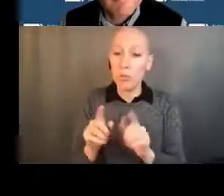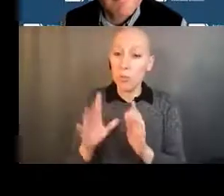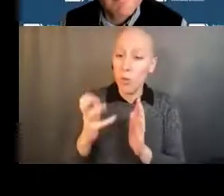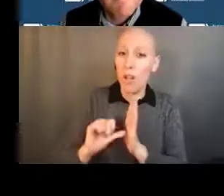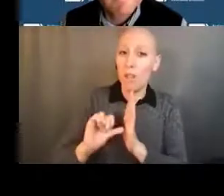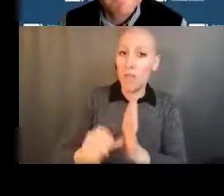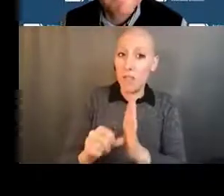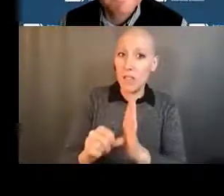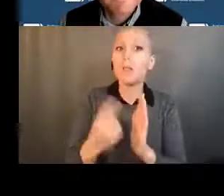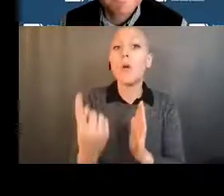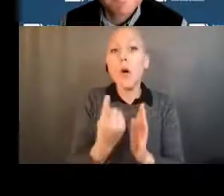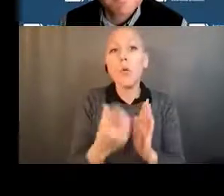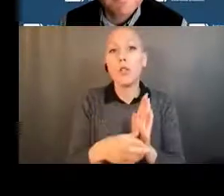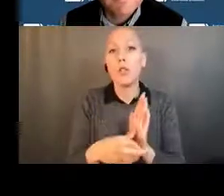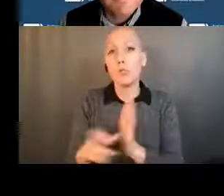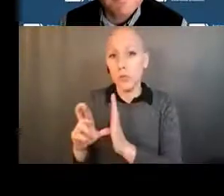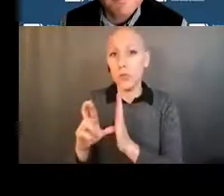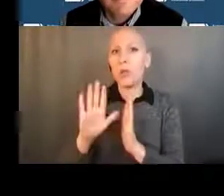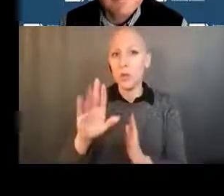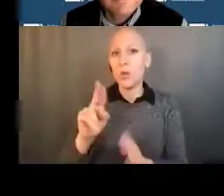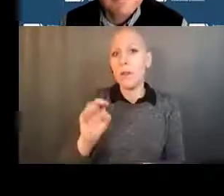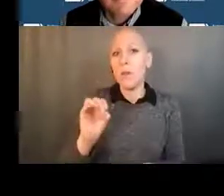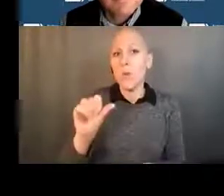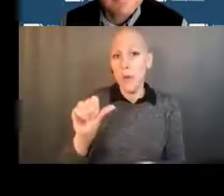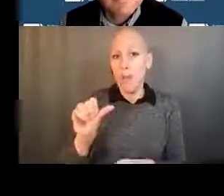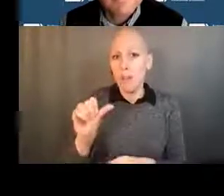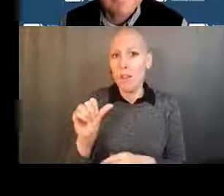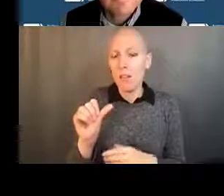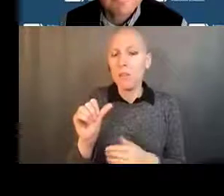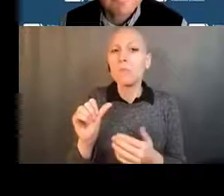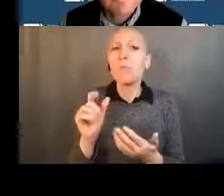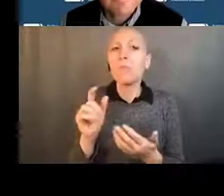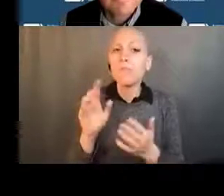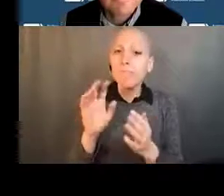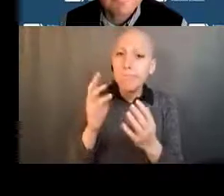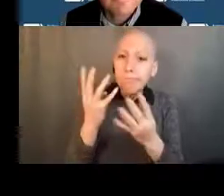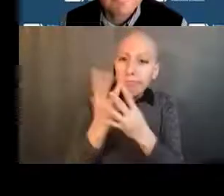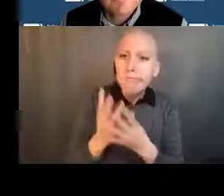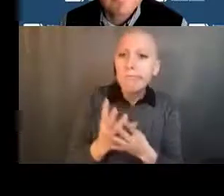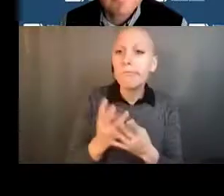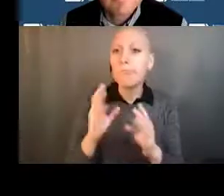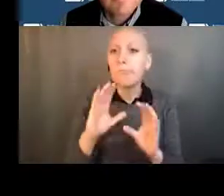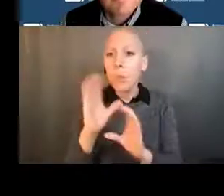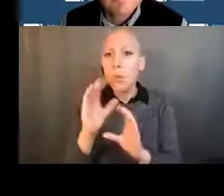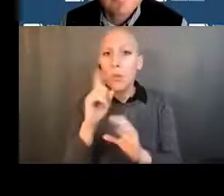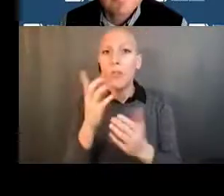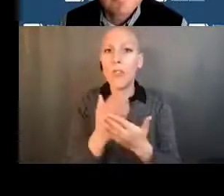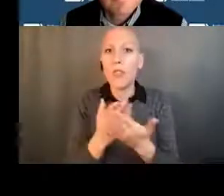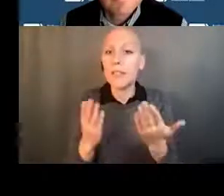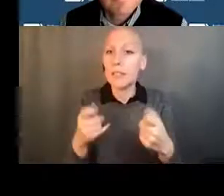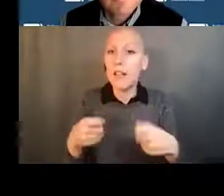or things that allow you to--Things